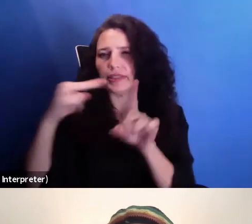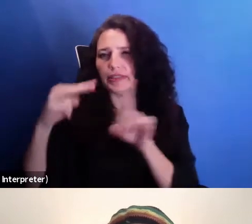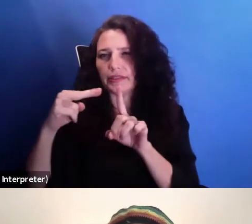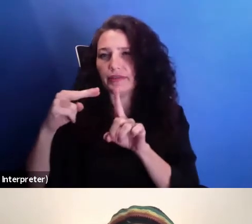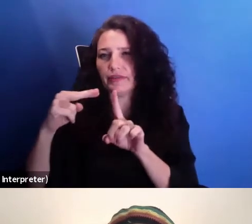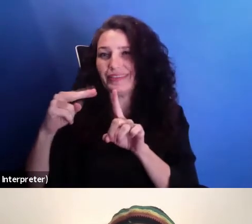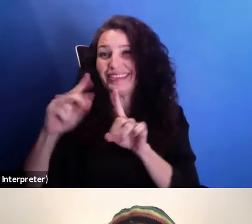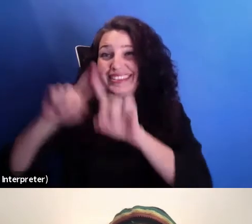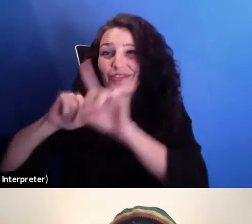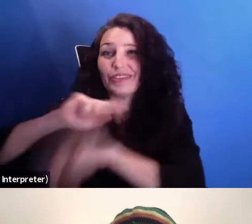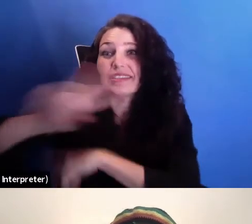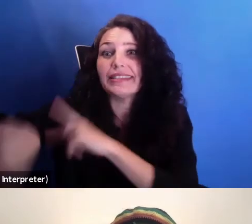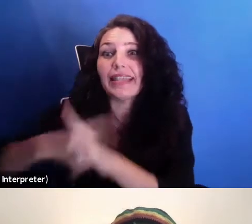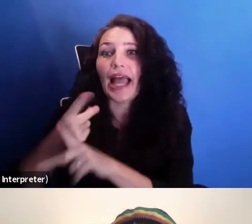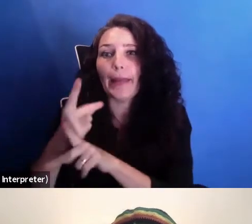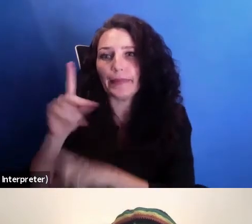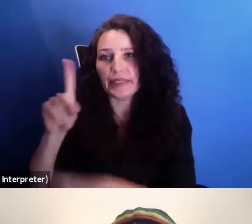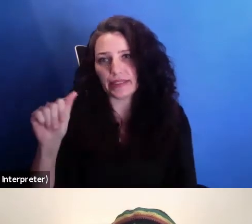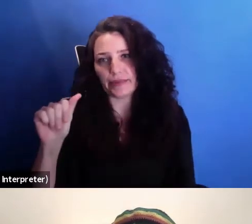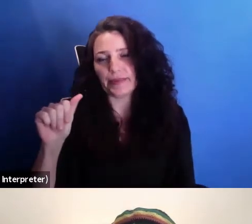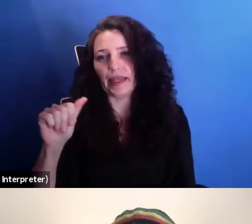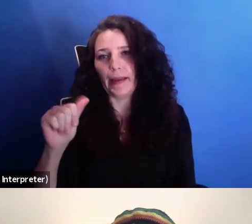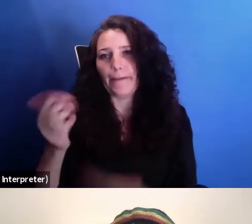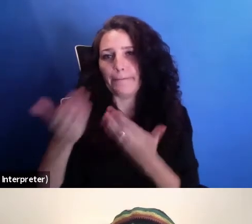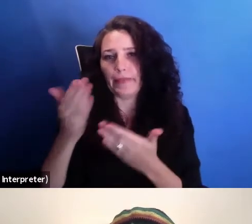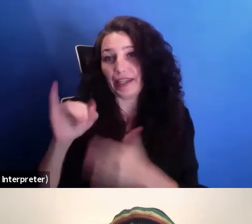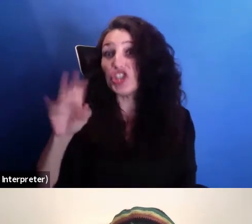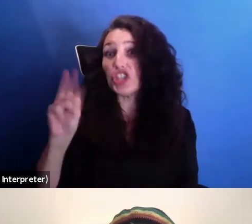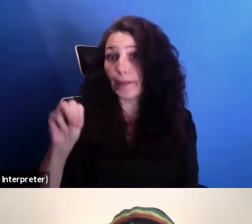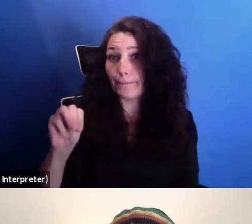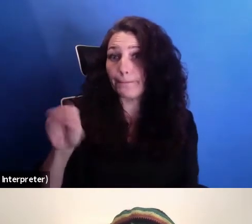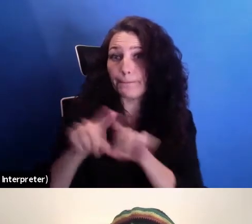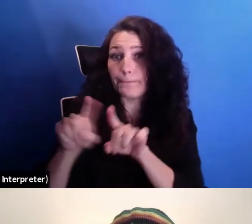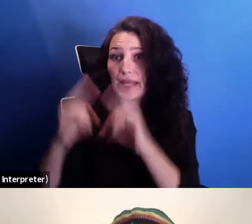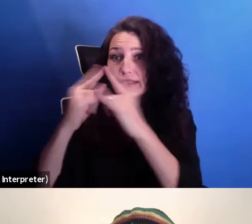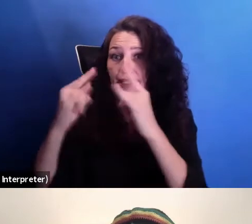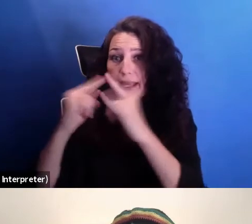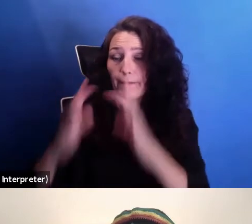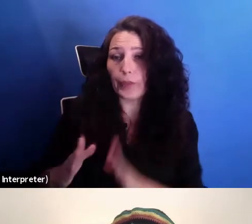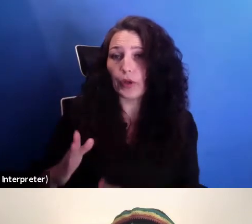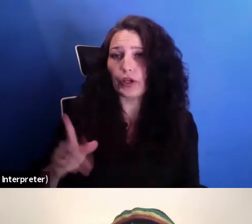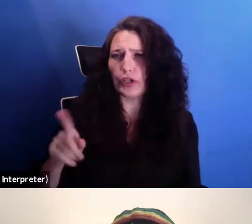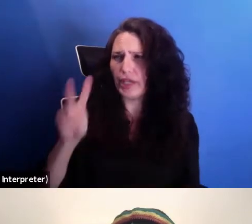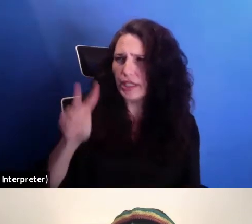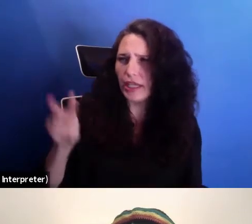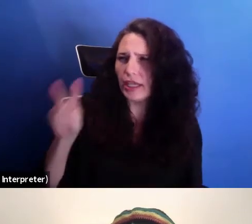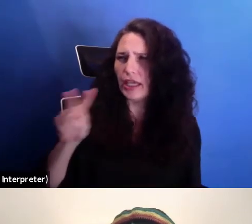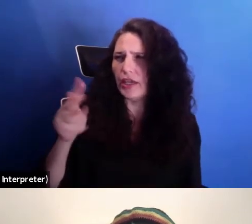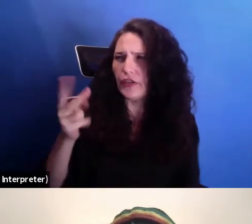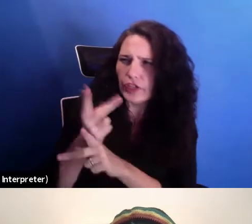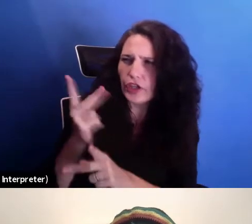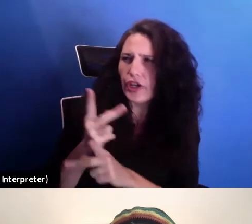or different disabilities. And the viewer had to do that too, the viewer had to kind of come into the camp,